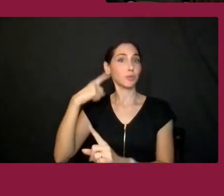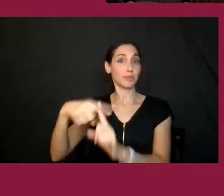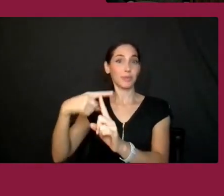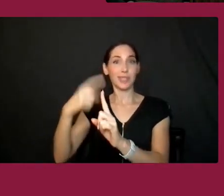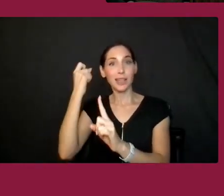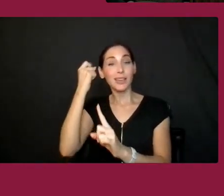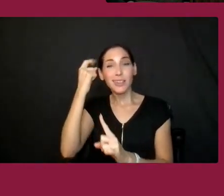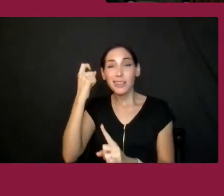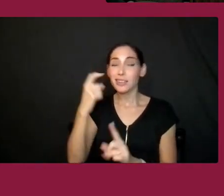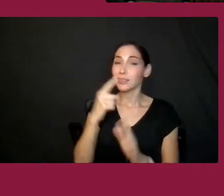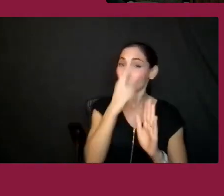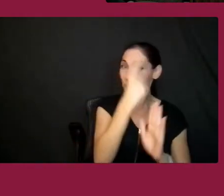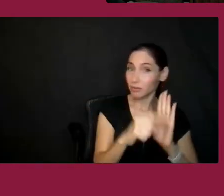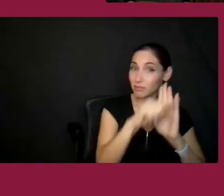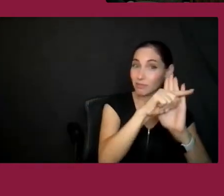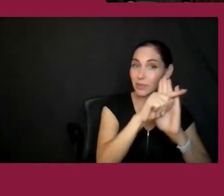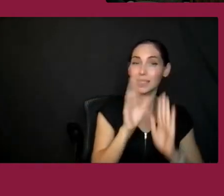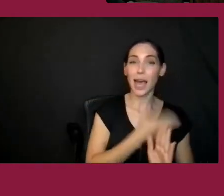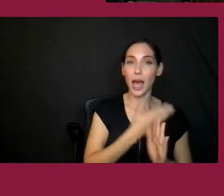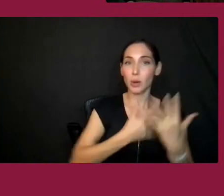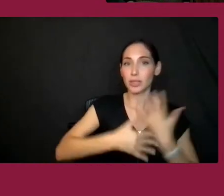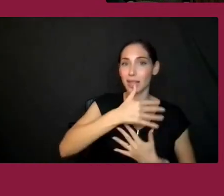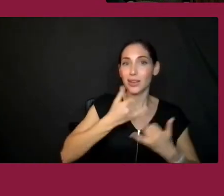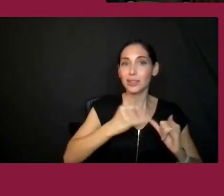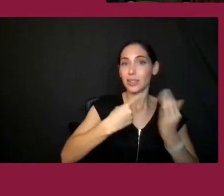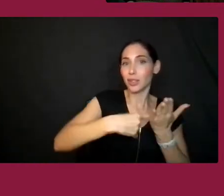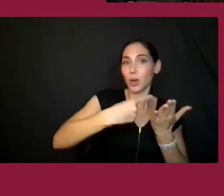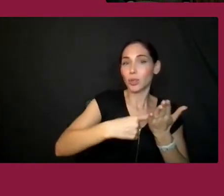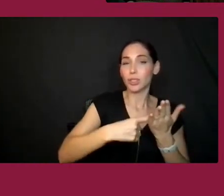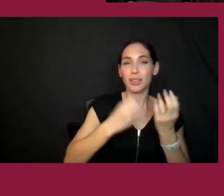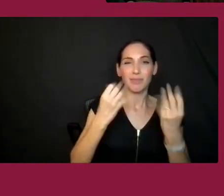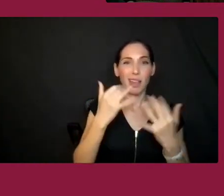society current, is currently negotiating widespread forms of misinformation and confusion.